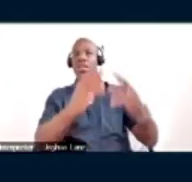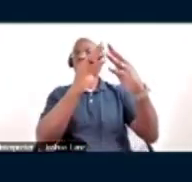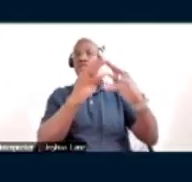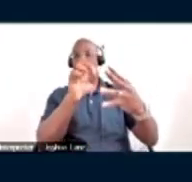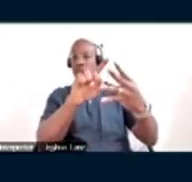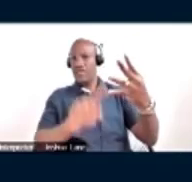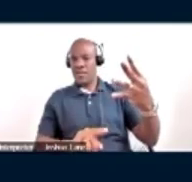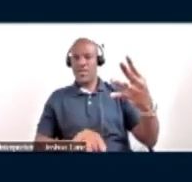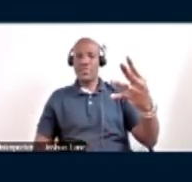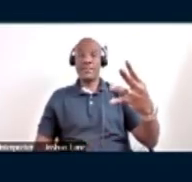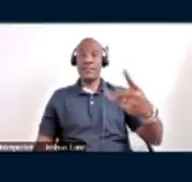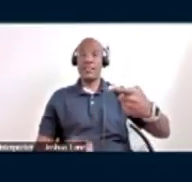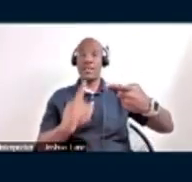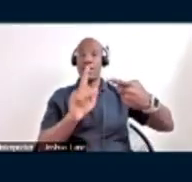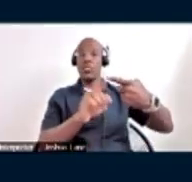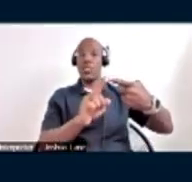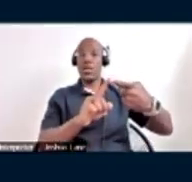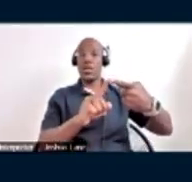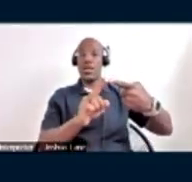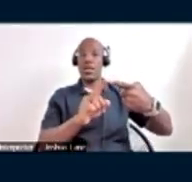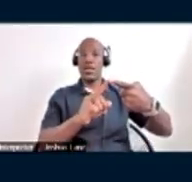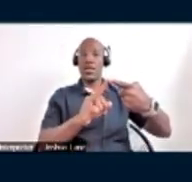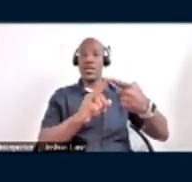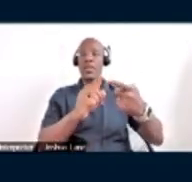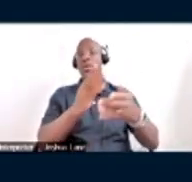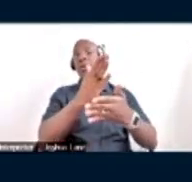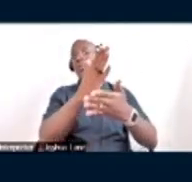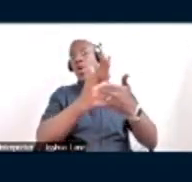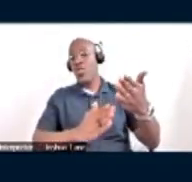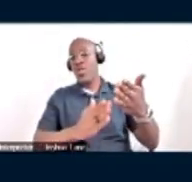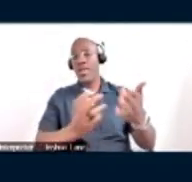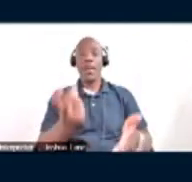is partially blinded review processes.